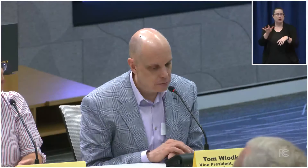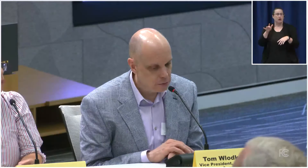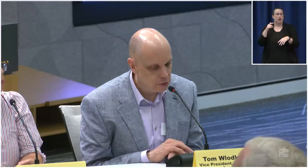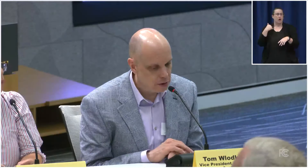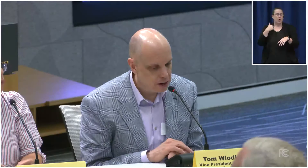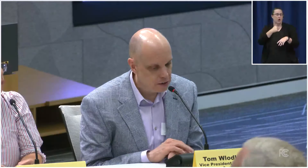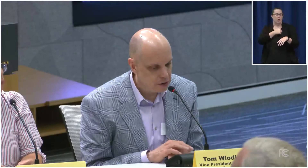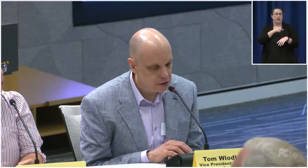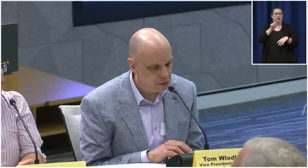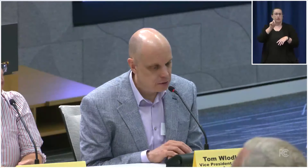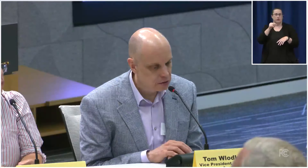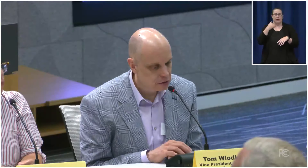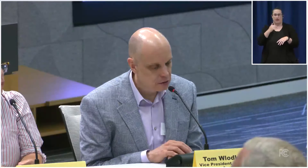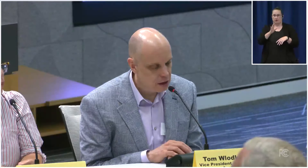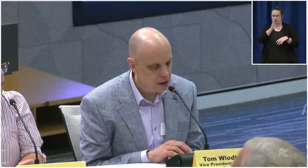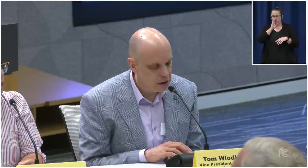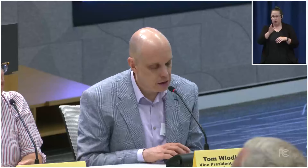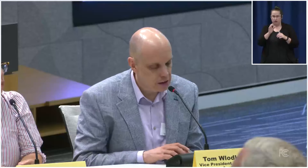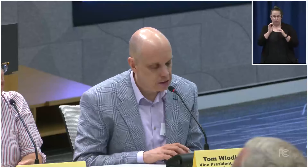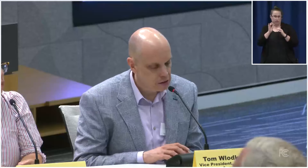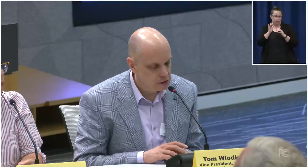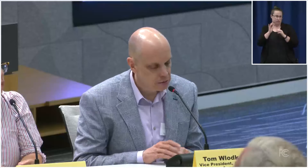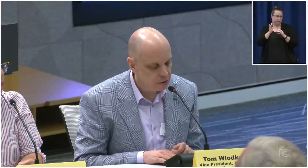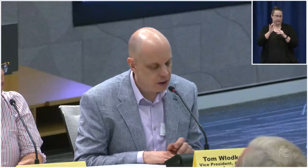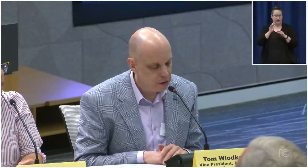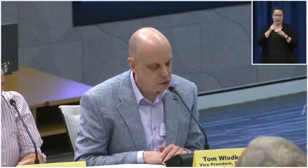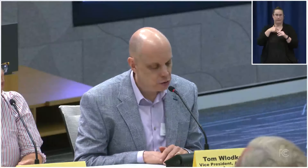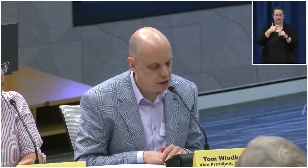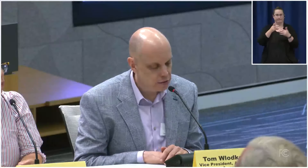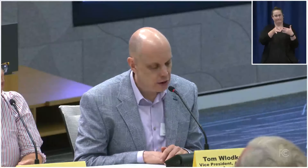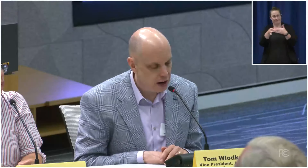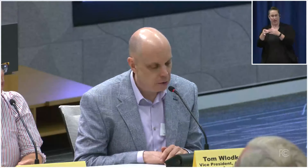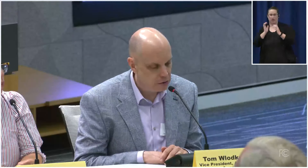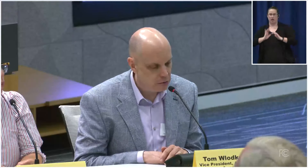AND THEN FROM THE VIDEOPHONE